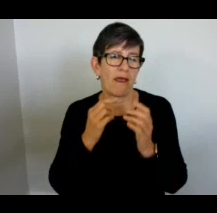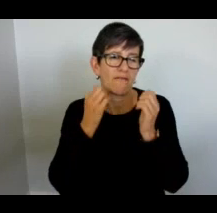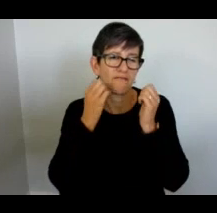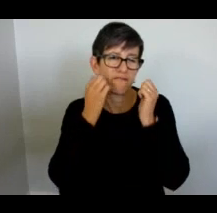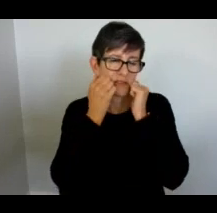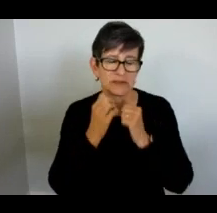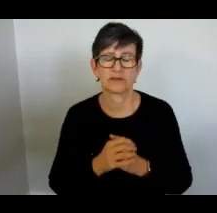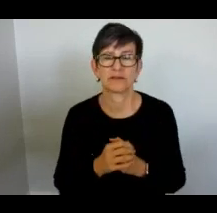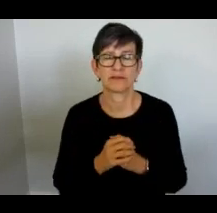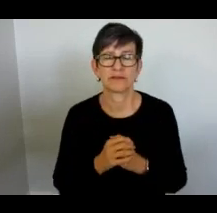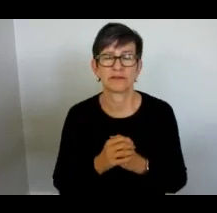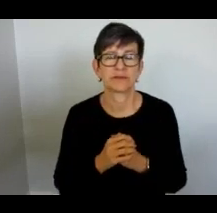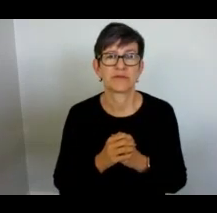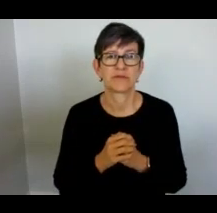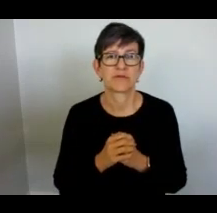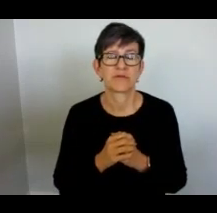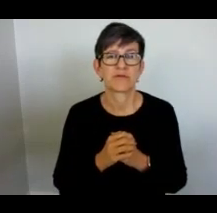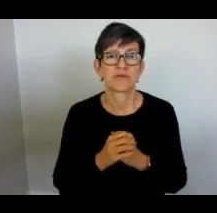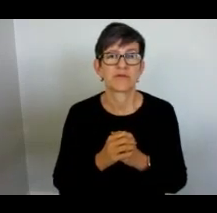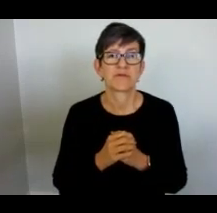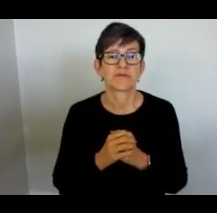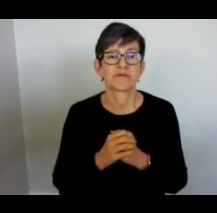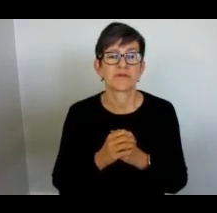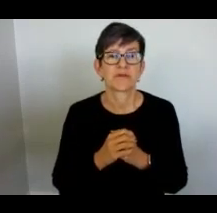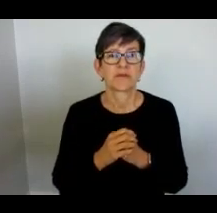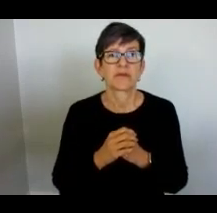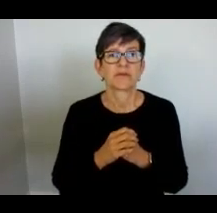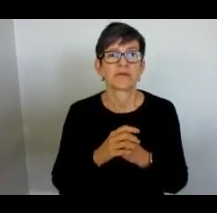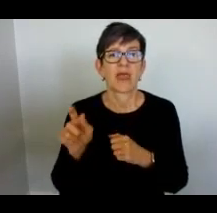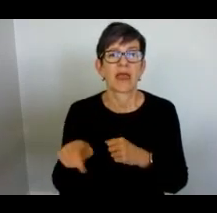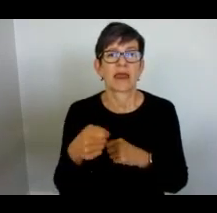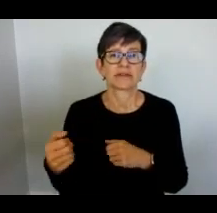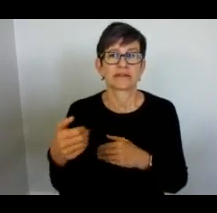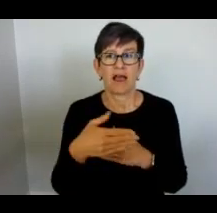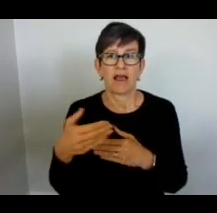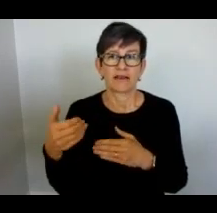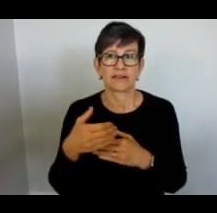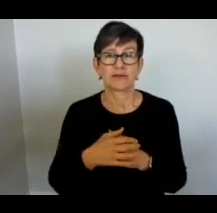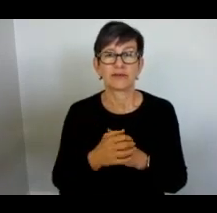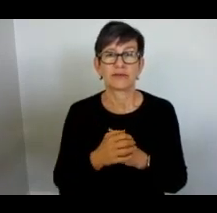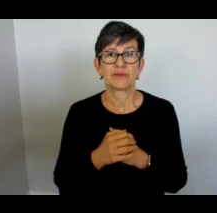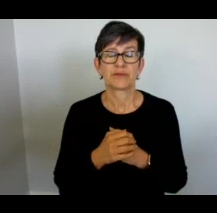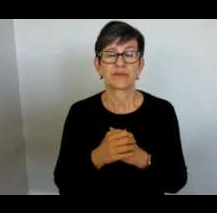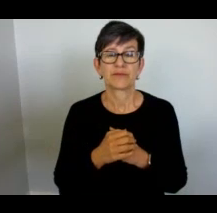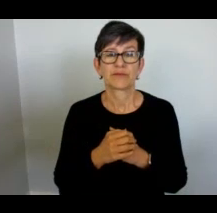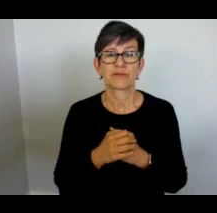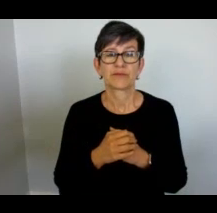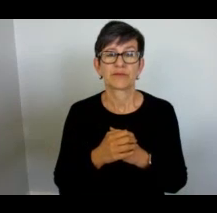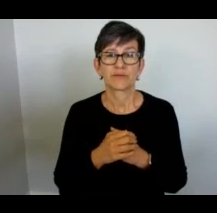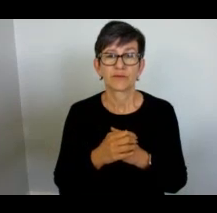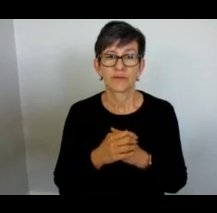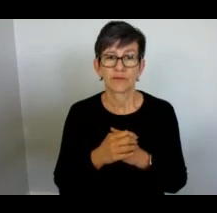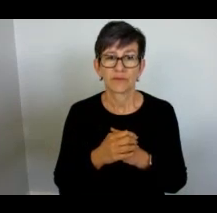So if I can move on to the next slide. A parental external stakeholder would predominantly deal